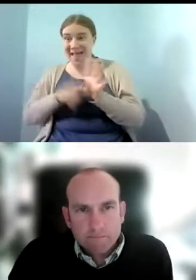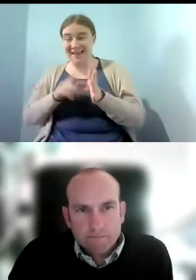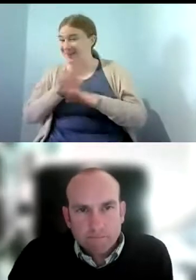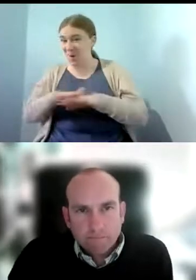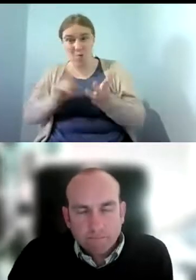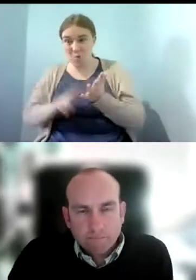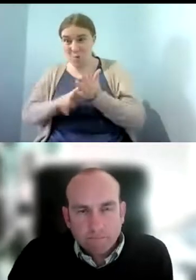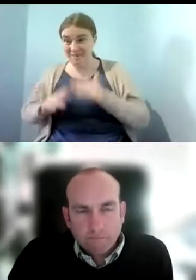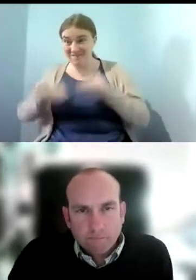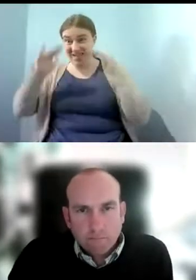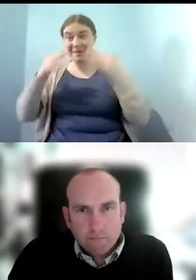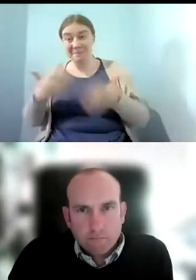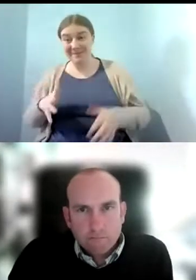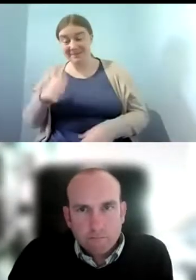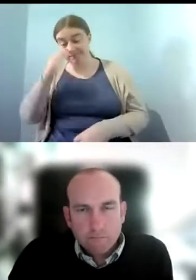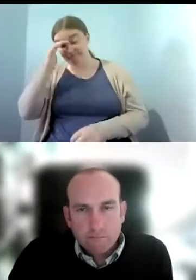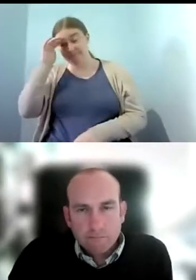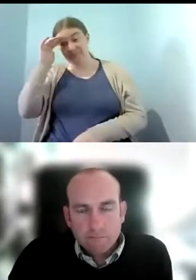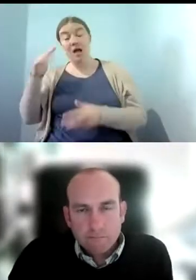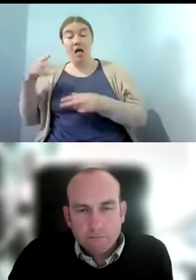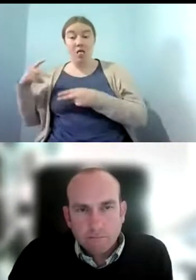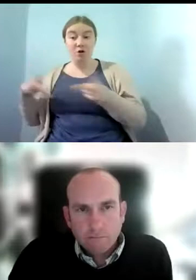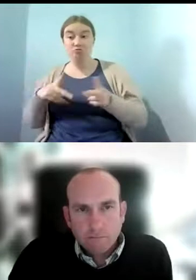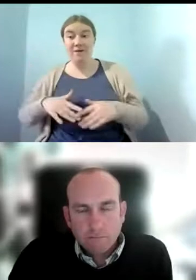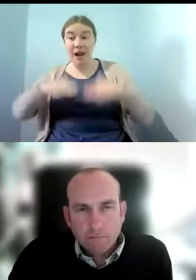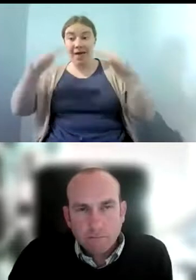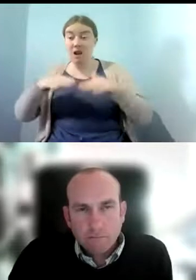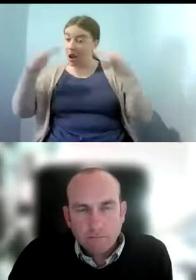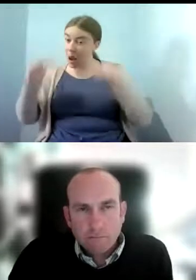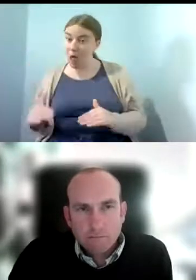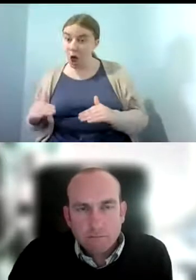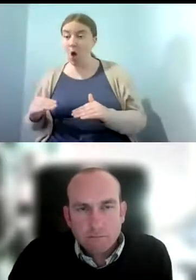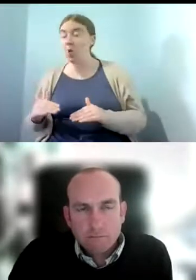the river is you know the river levels are lower and the weir is a complete barrier for shad so